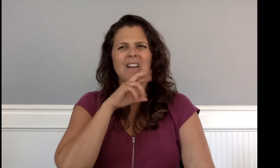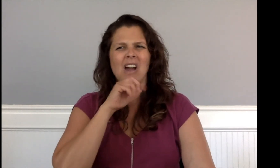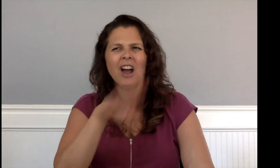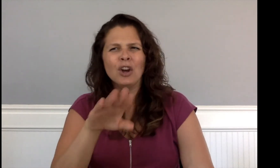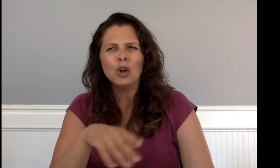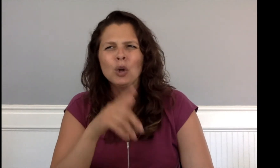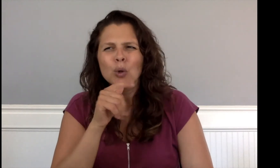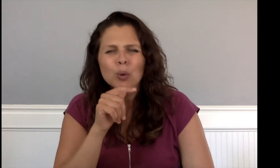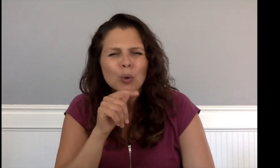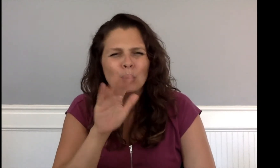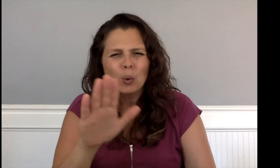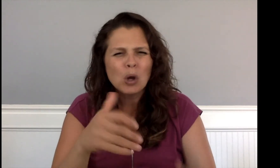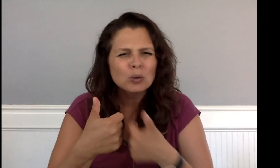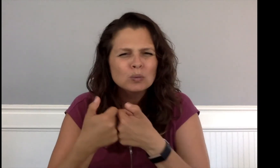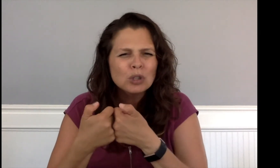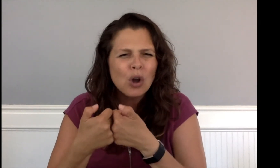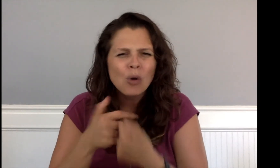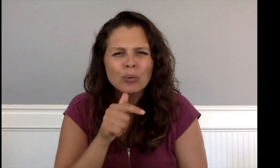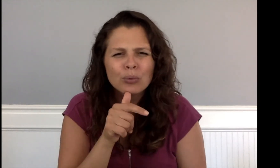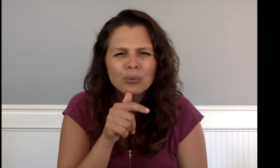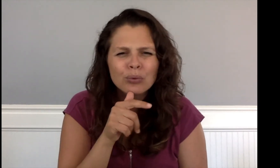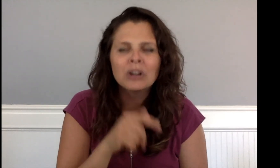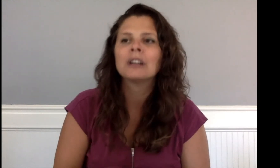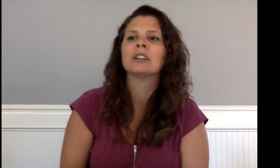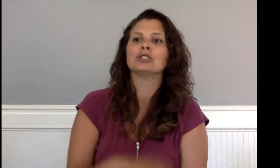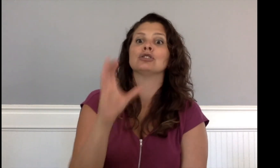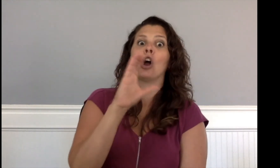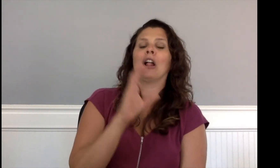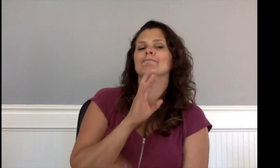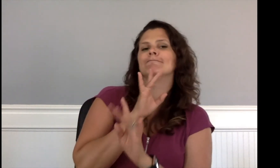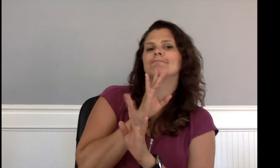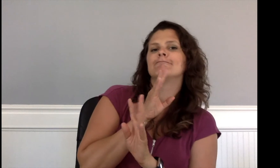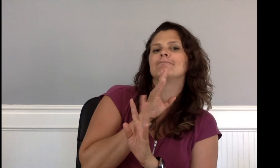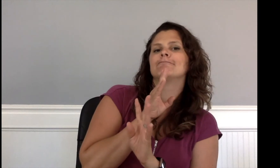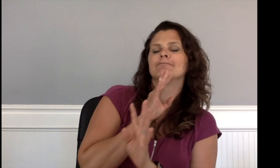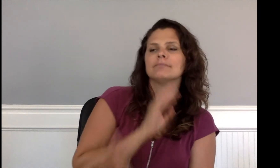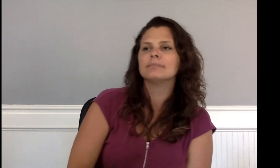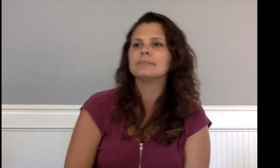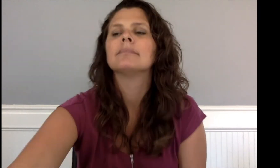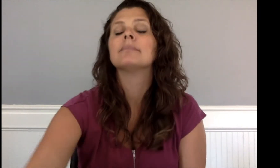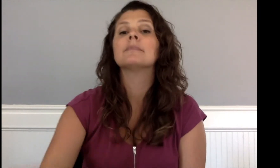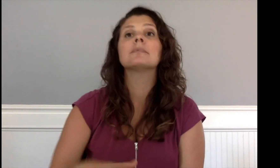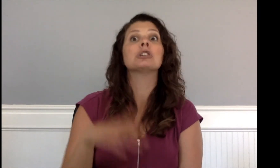Charlie wrote down what Grandma Tickler said. Frog read it and laughed.